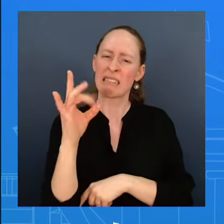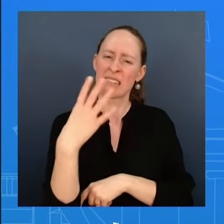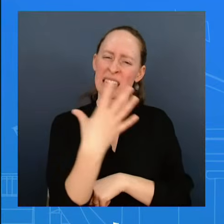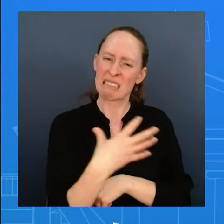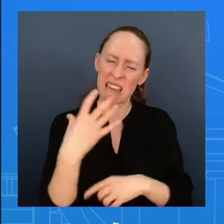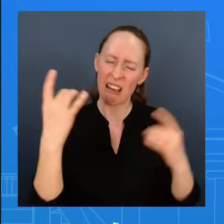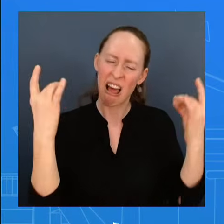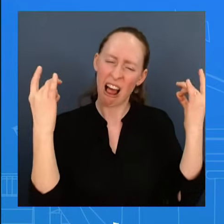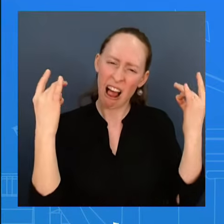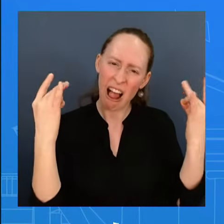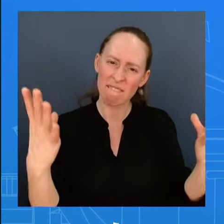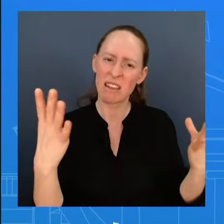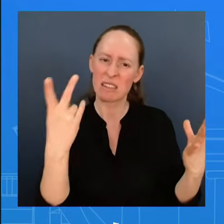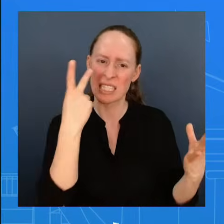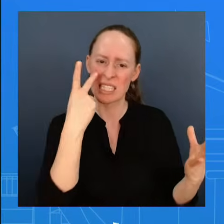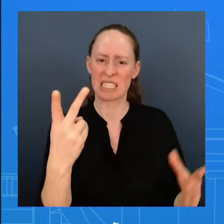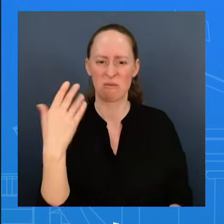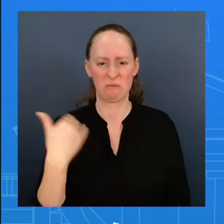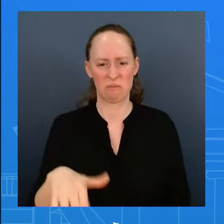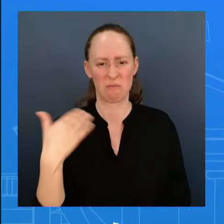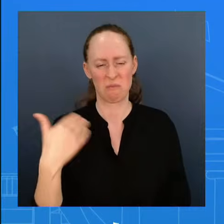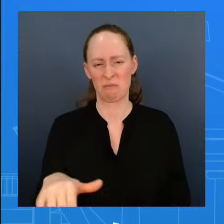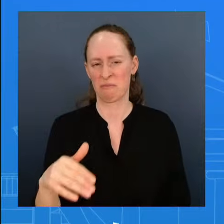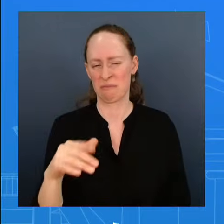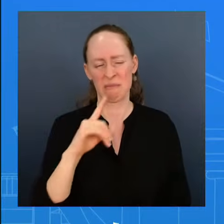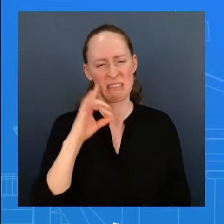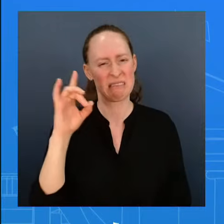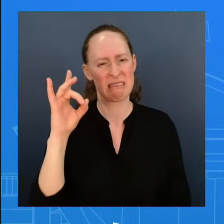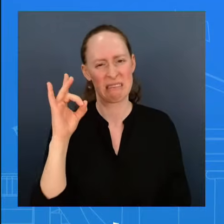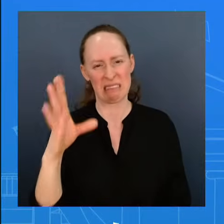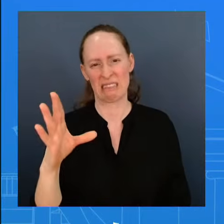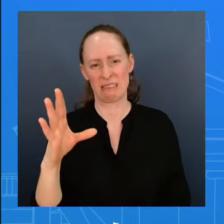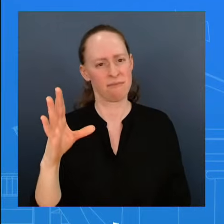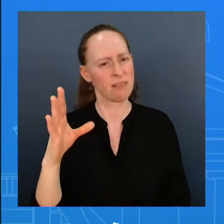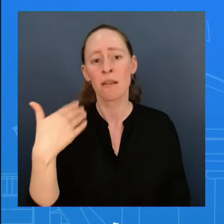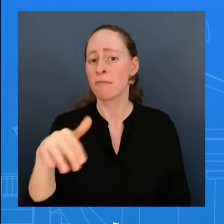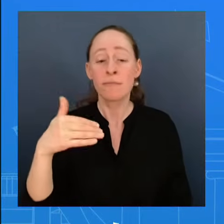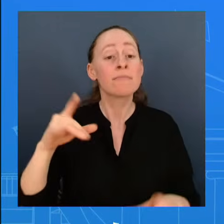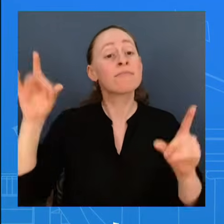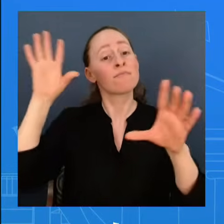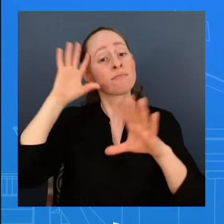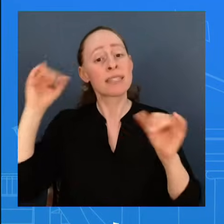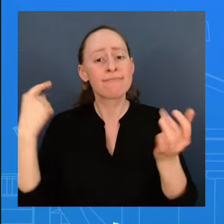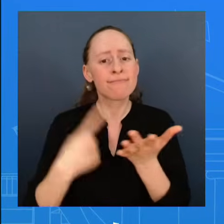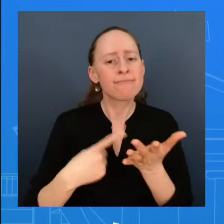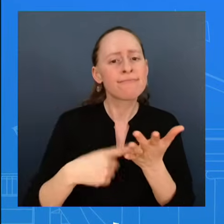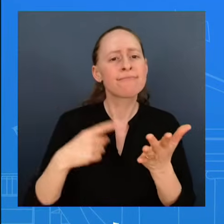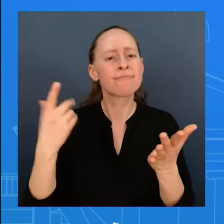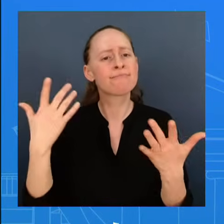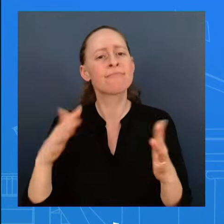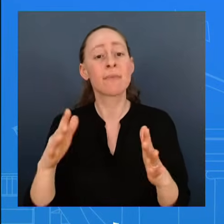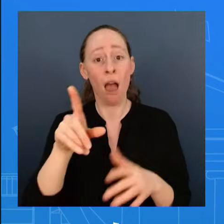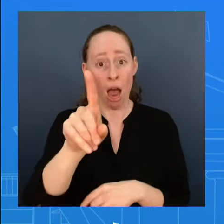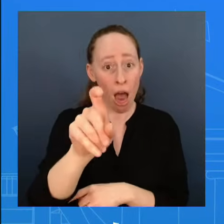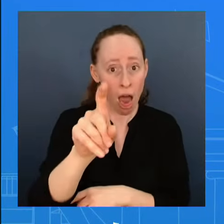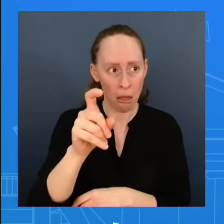And you had, you know, a former president talk about both sides. There was no "both sides" here. None. Absolutely none.